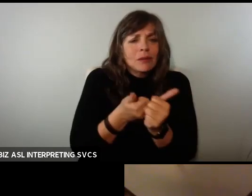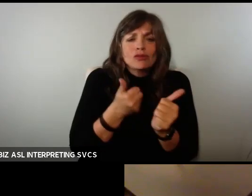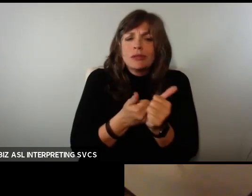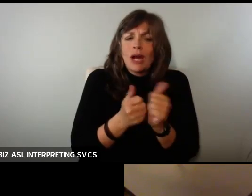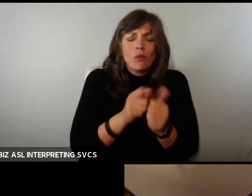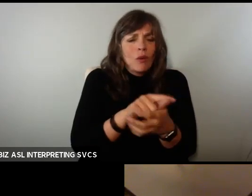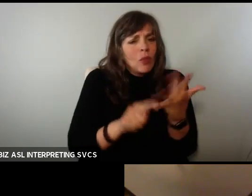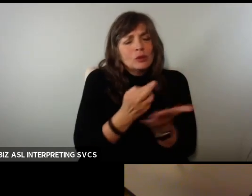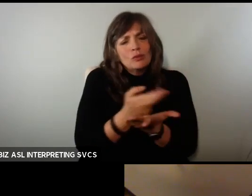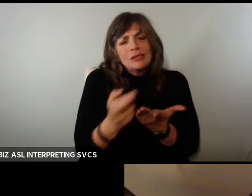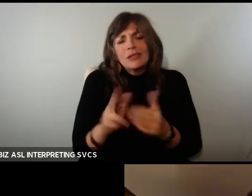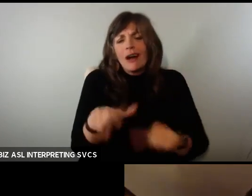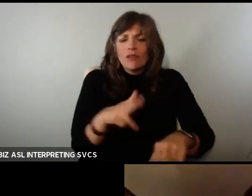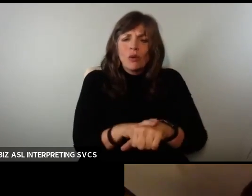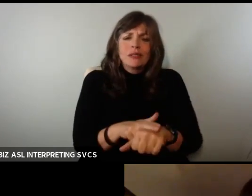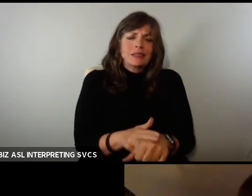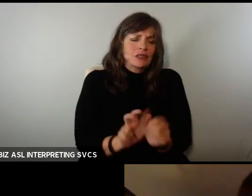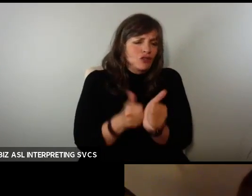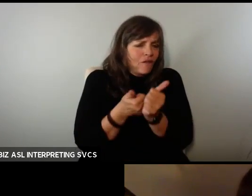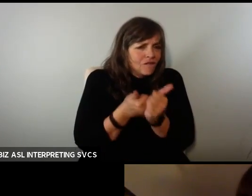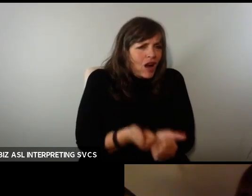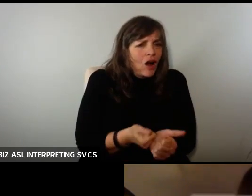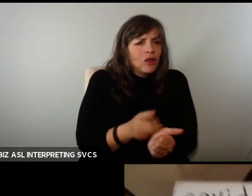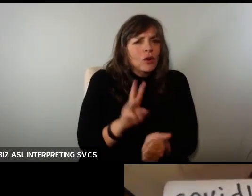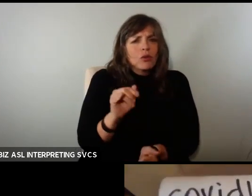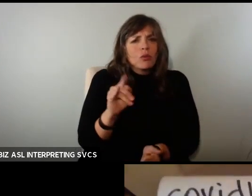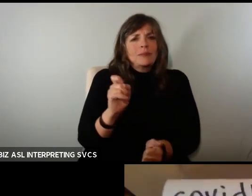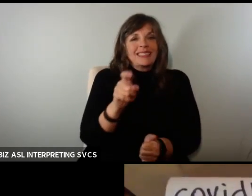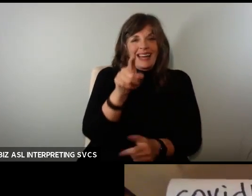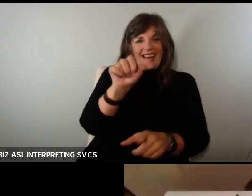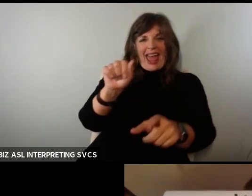is of course follow the website that Ann Marie is holding up right now.